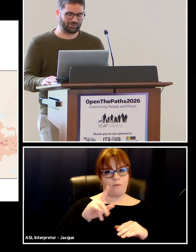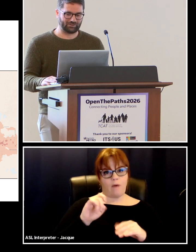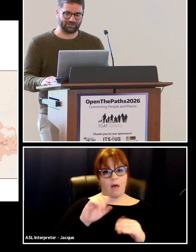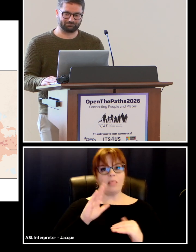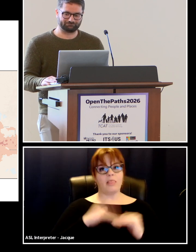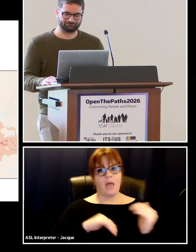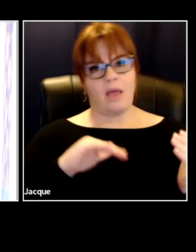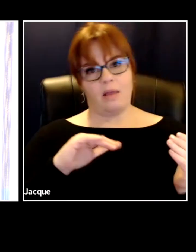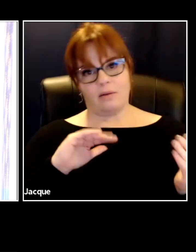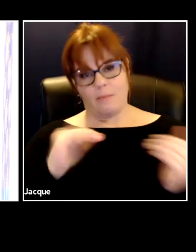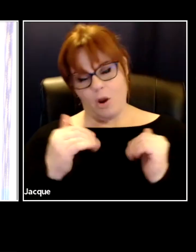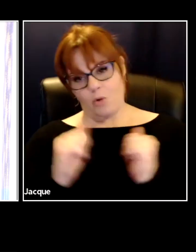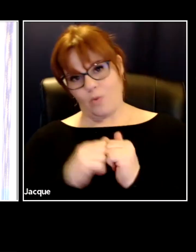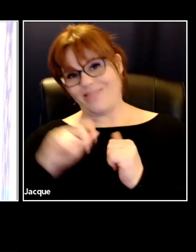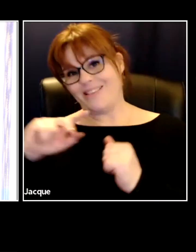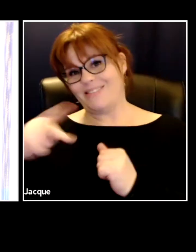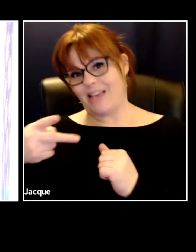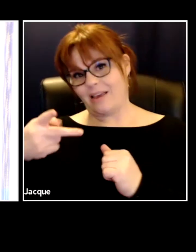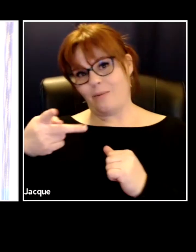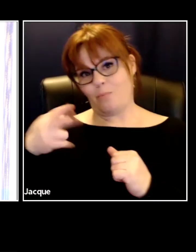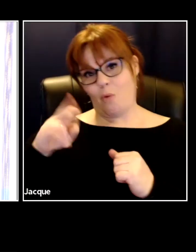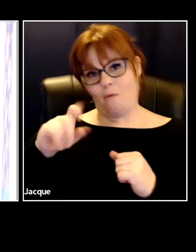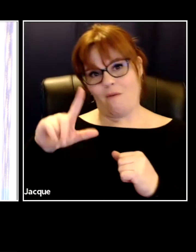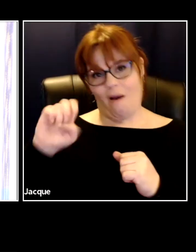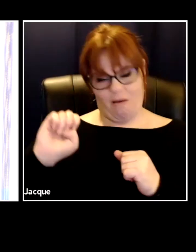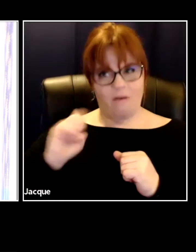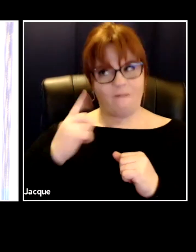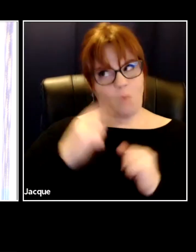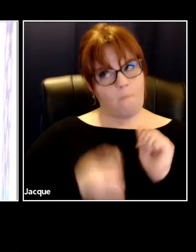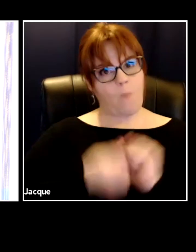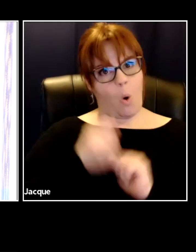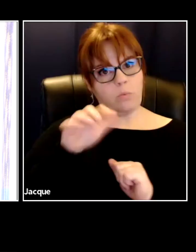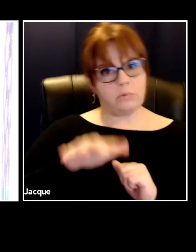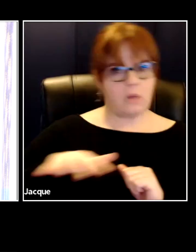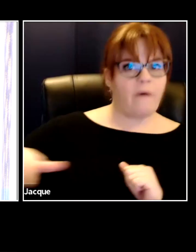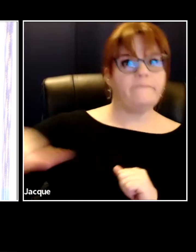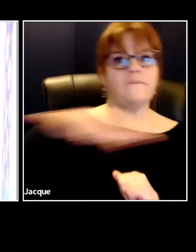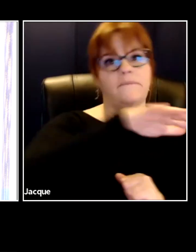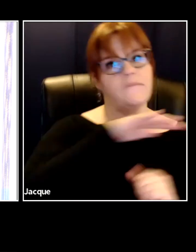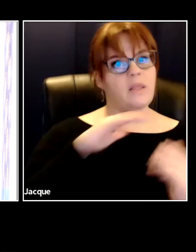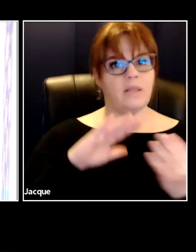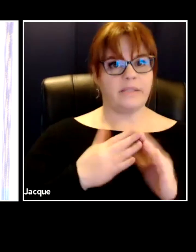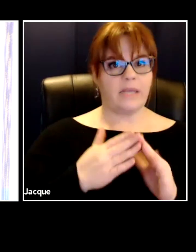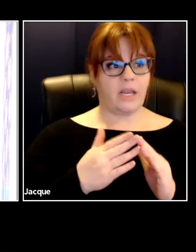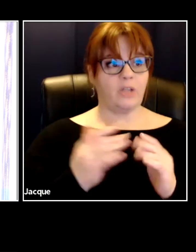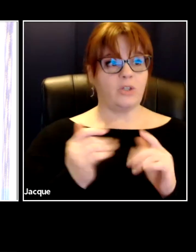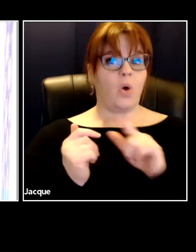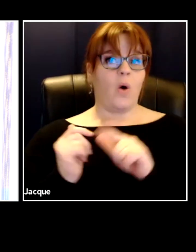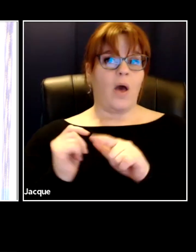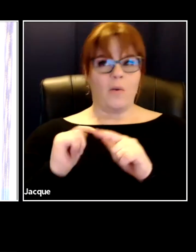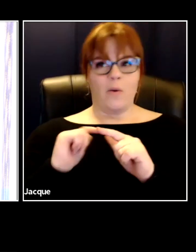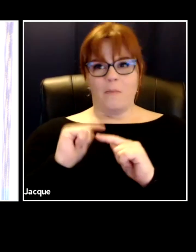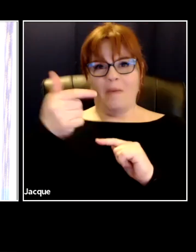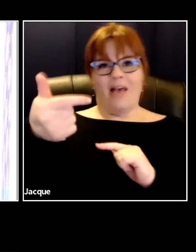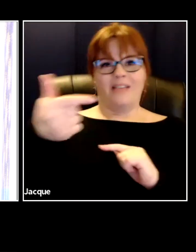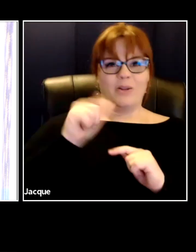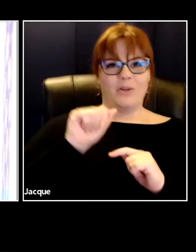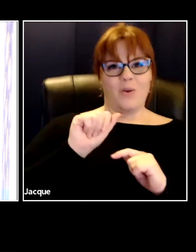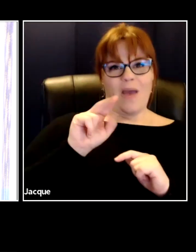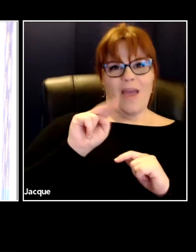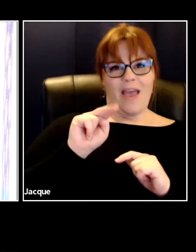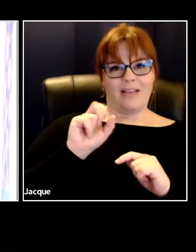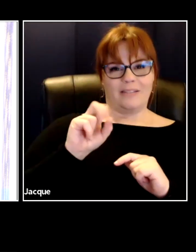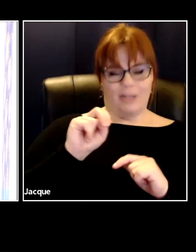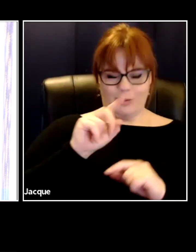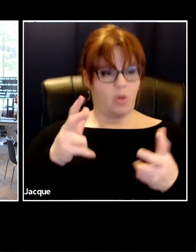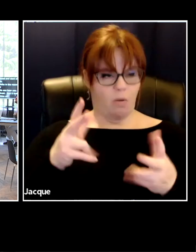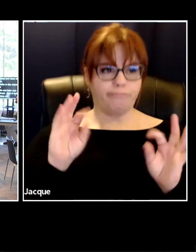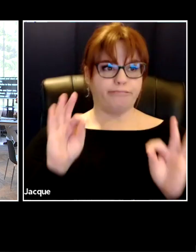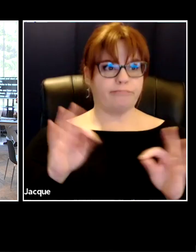the city. And with that, I will pass it over to Anson, our a truly hybrid presentation here. Um,